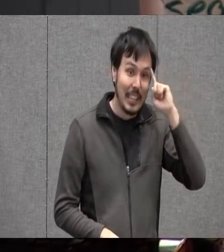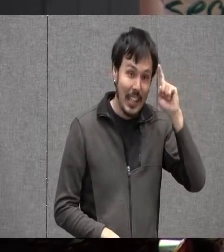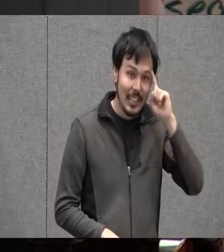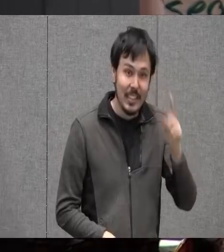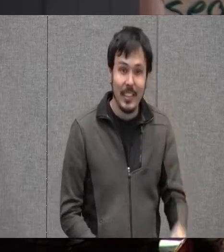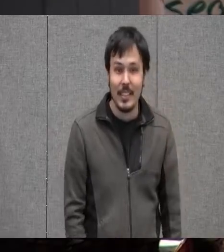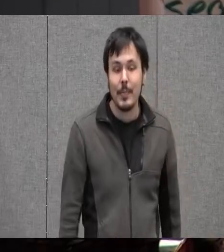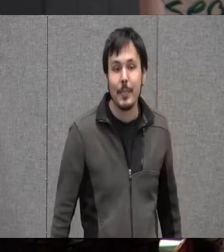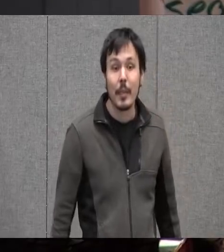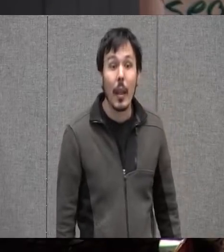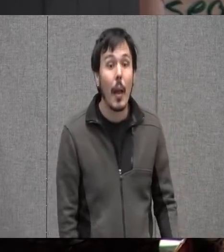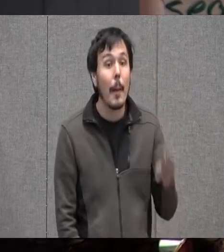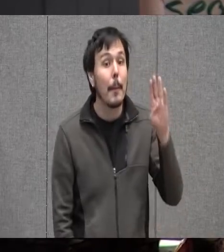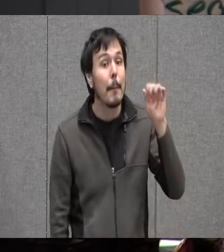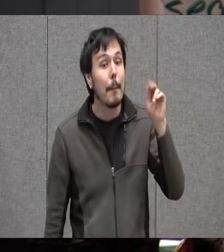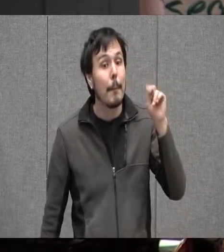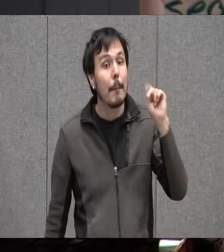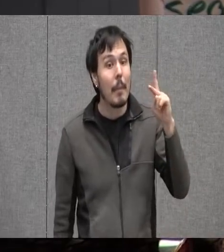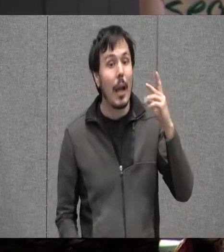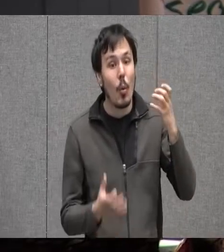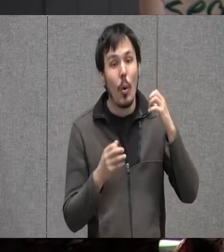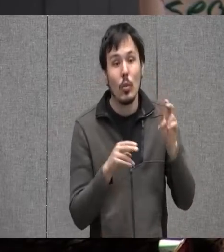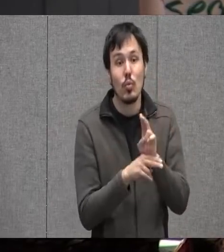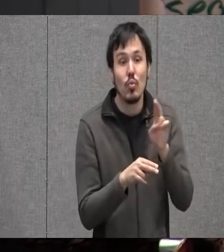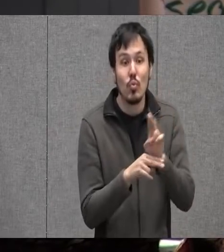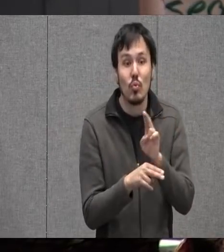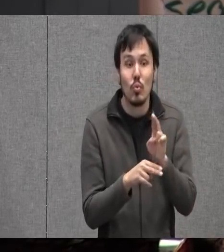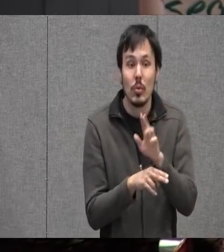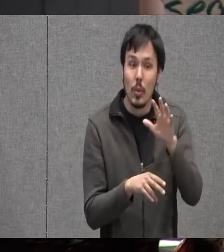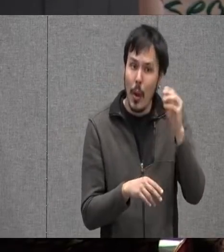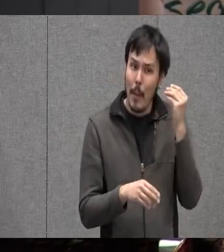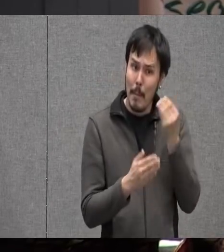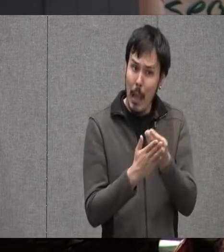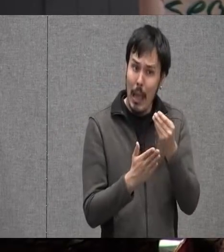"The bank wants to use your money and it will pay you